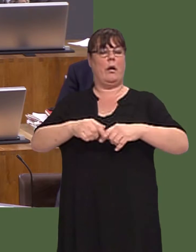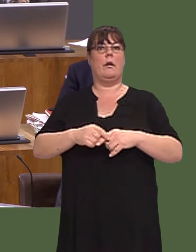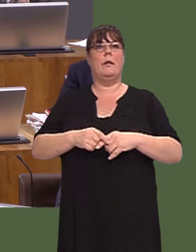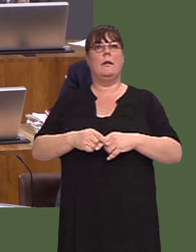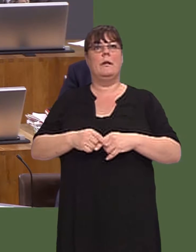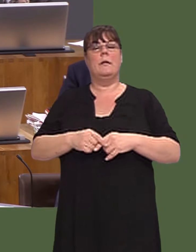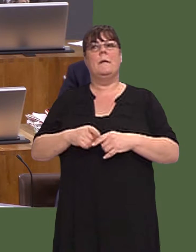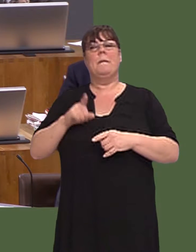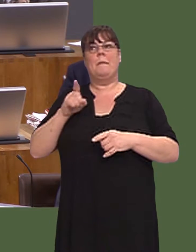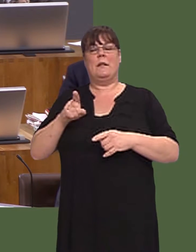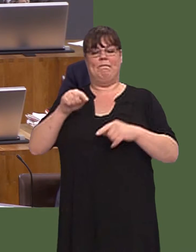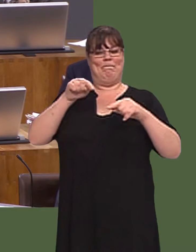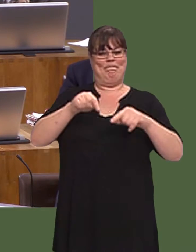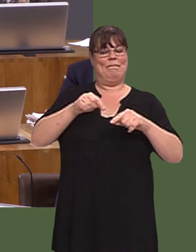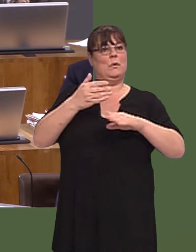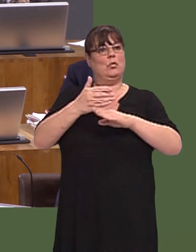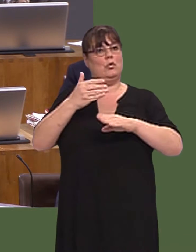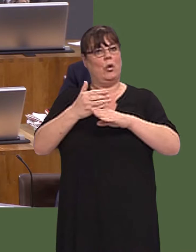jobs to the ones that were created in Porthmadog.